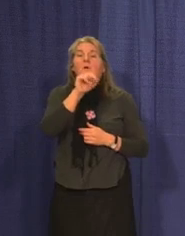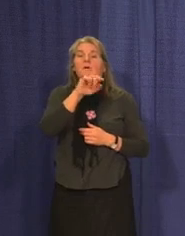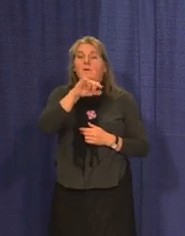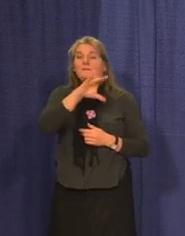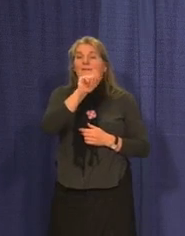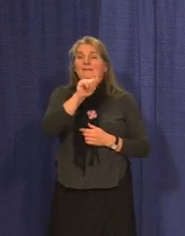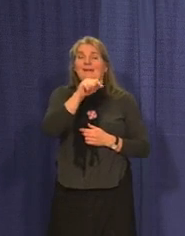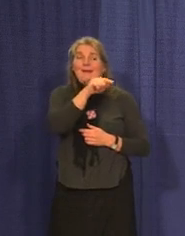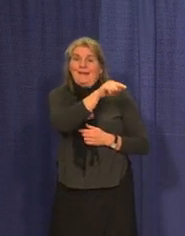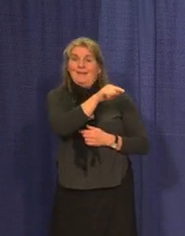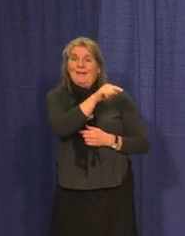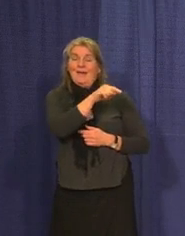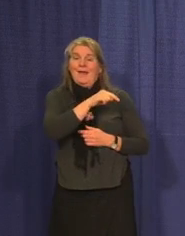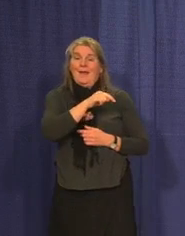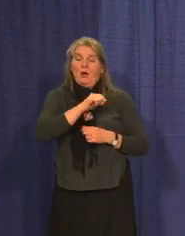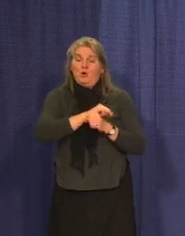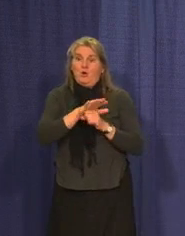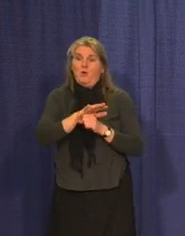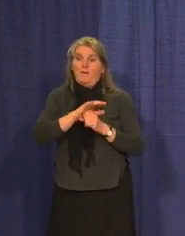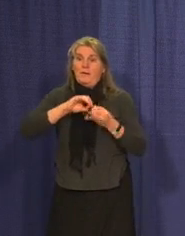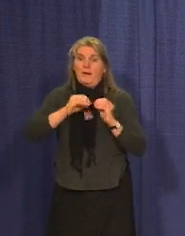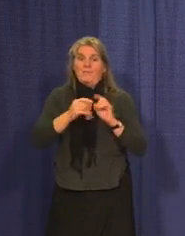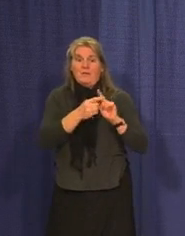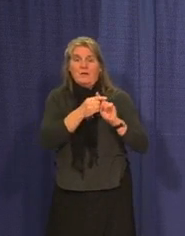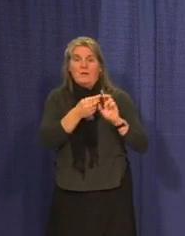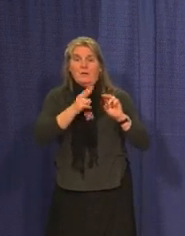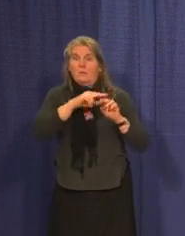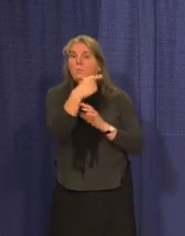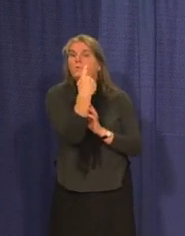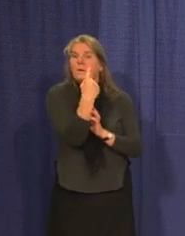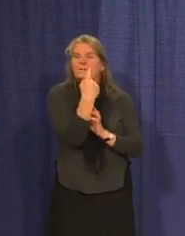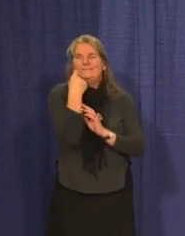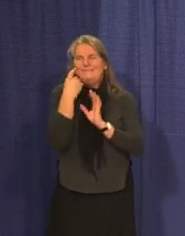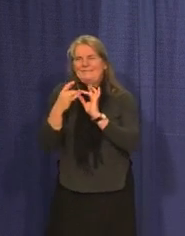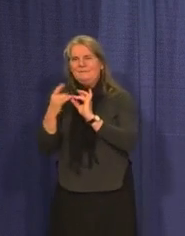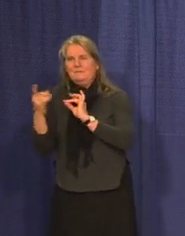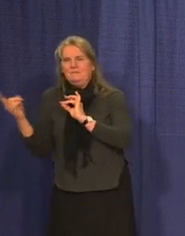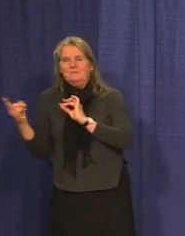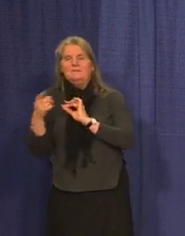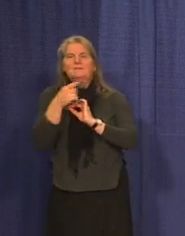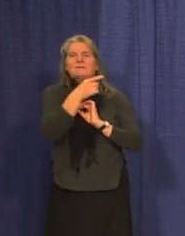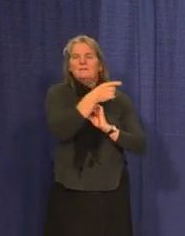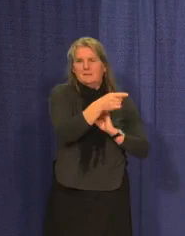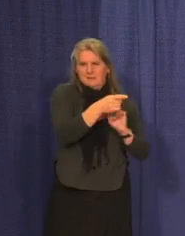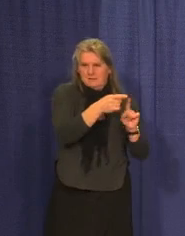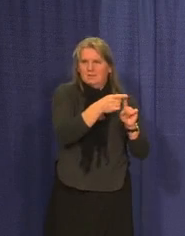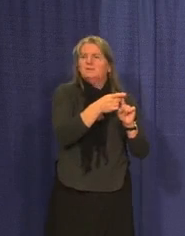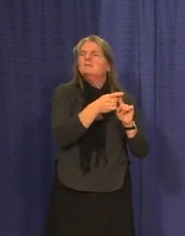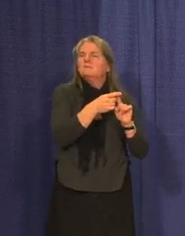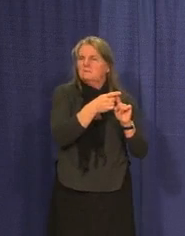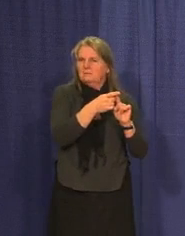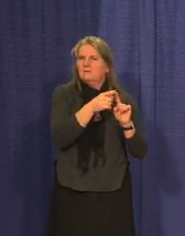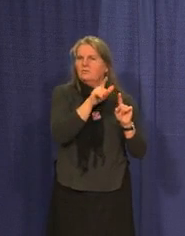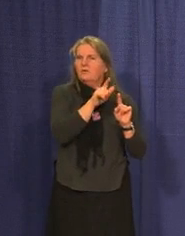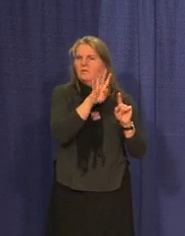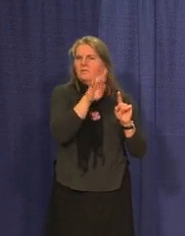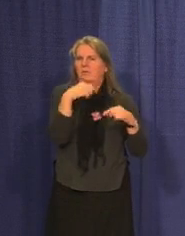case count on Yukon.ca, you will have seen that our number has increased by one, as the premier said.